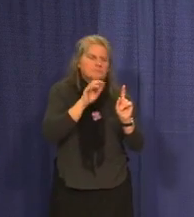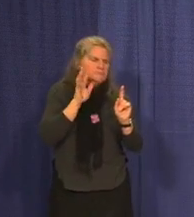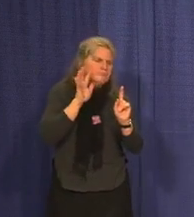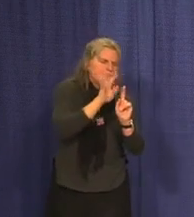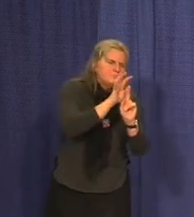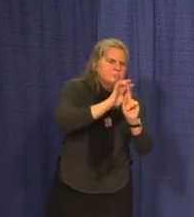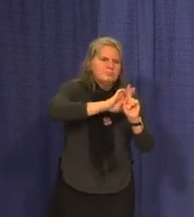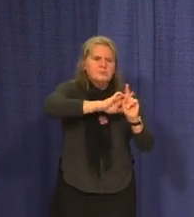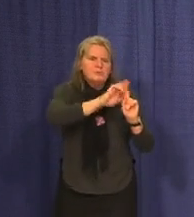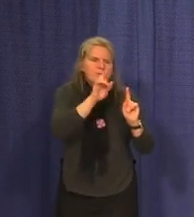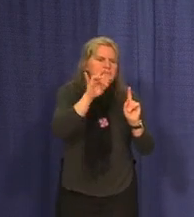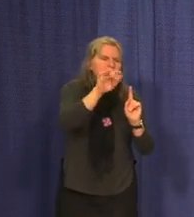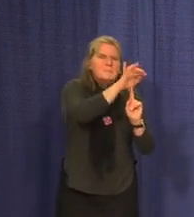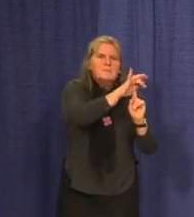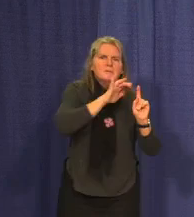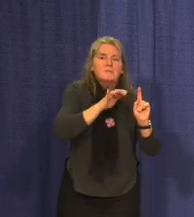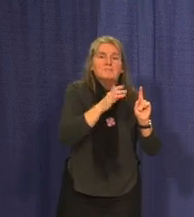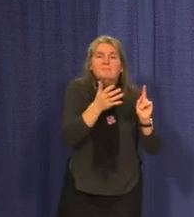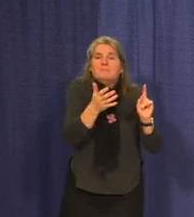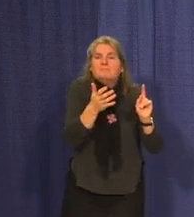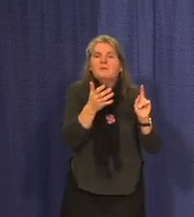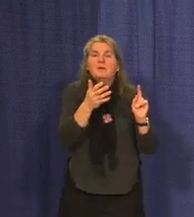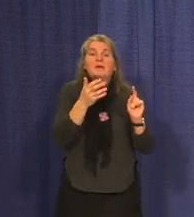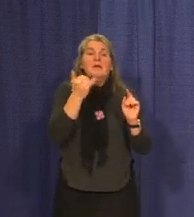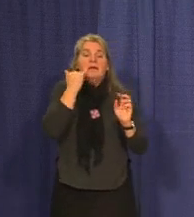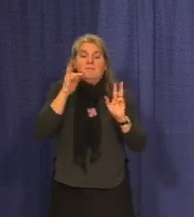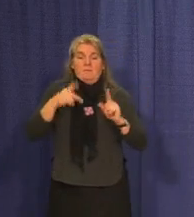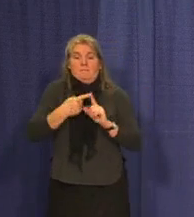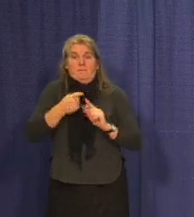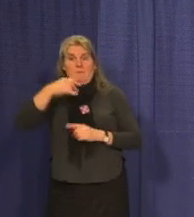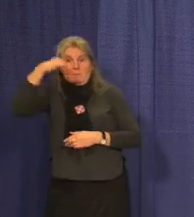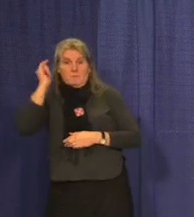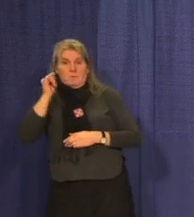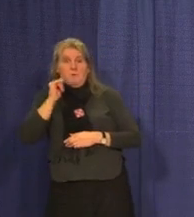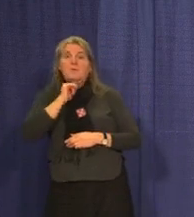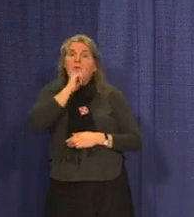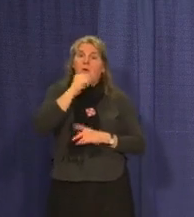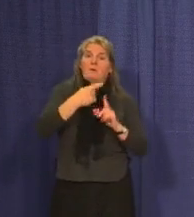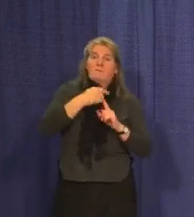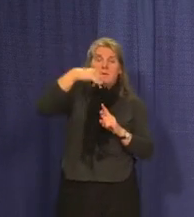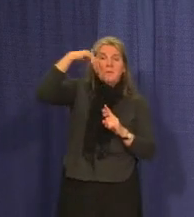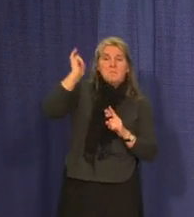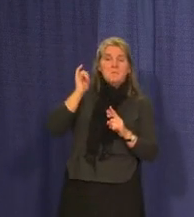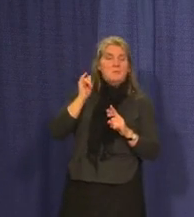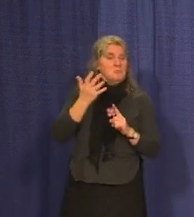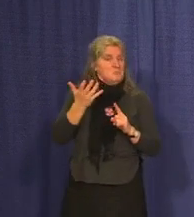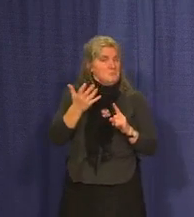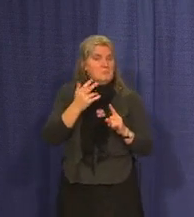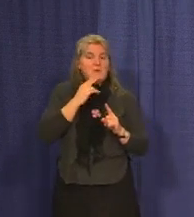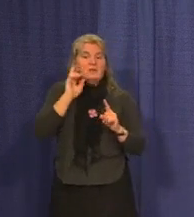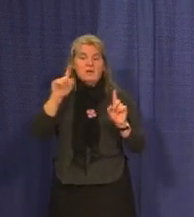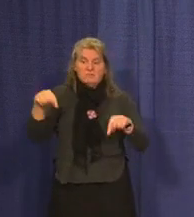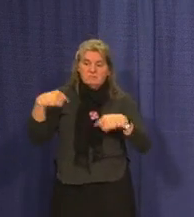necessary contact tracing. Whether cases are Yukoners or outsiders, we remain fortunate